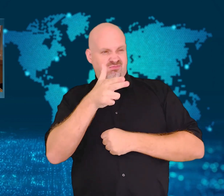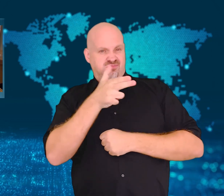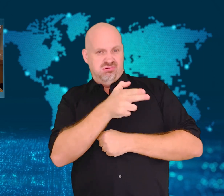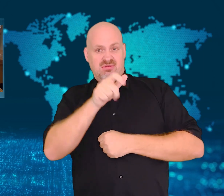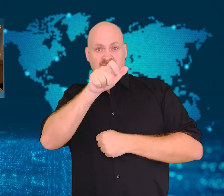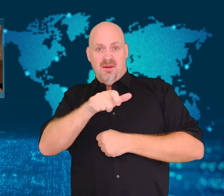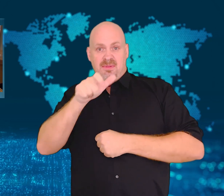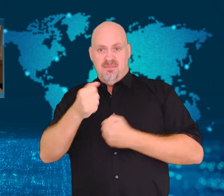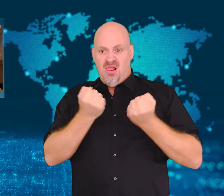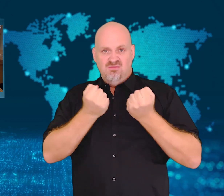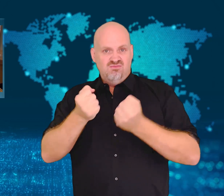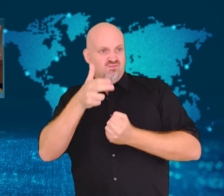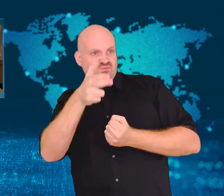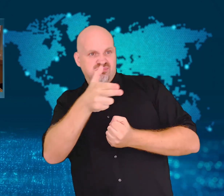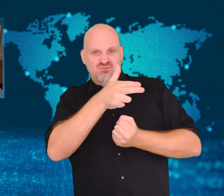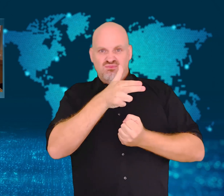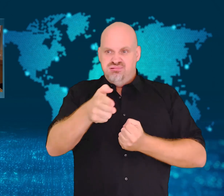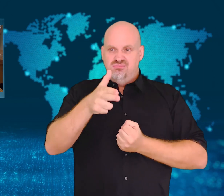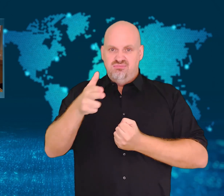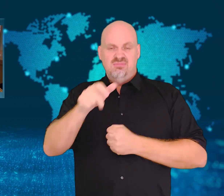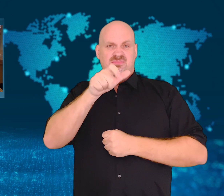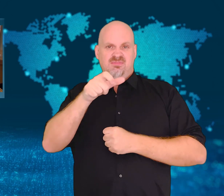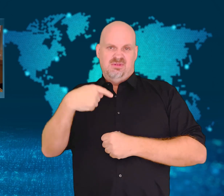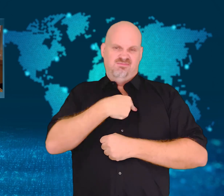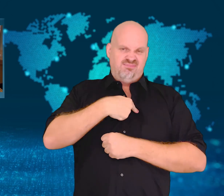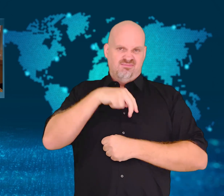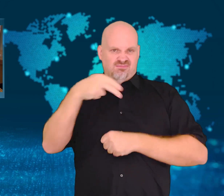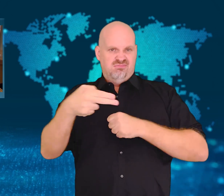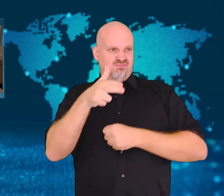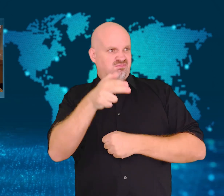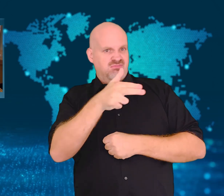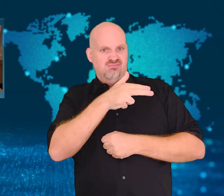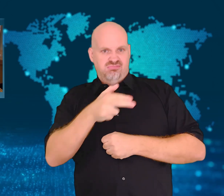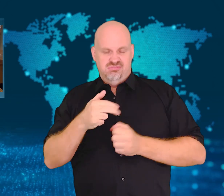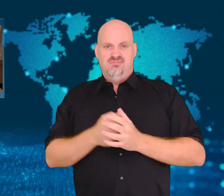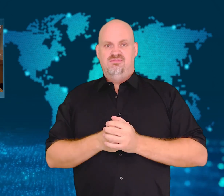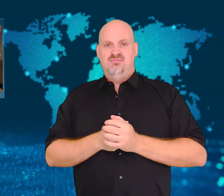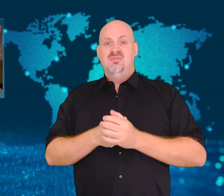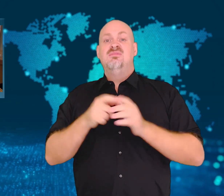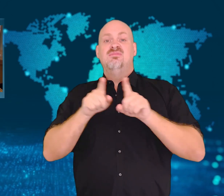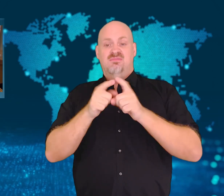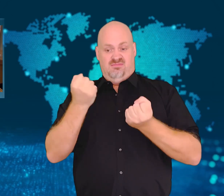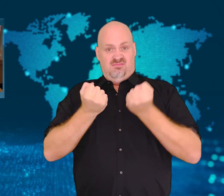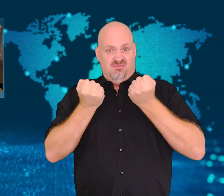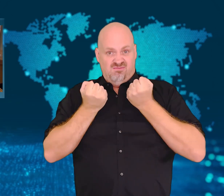people from his pickup truck, hitting several people.